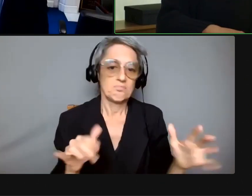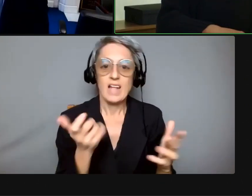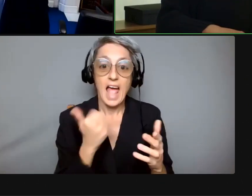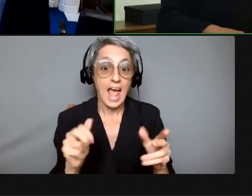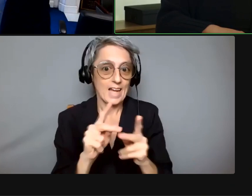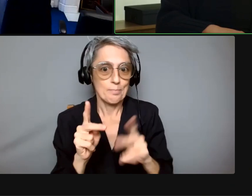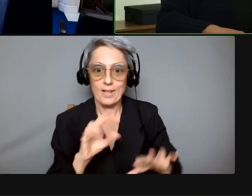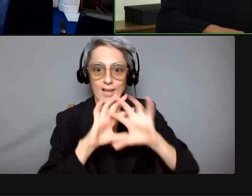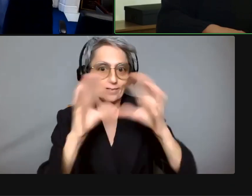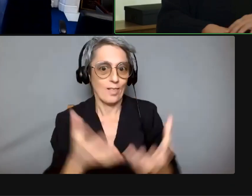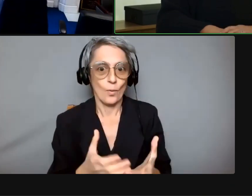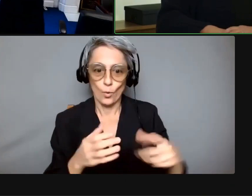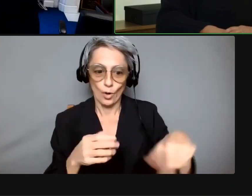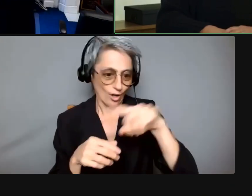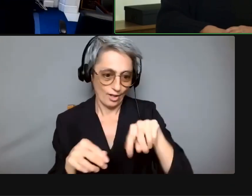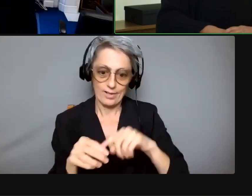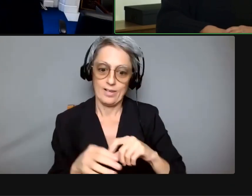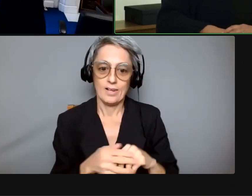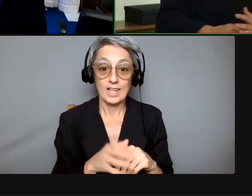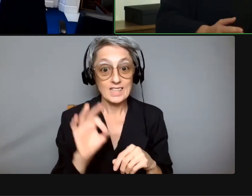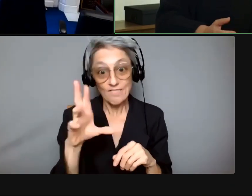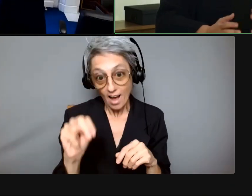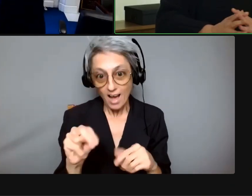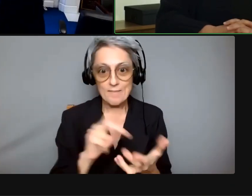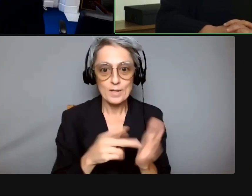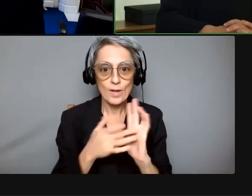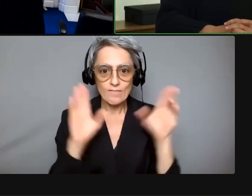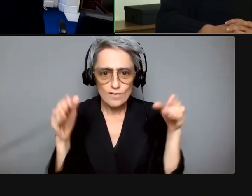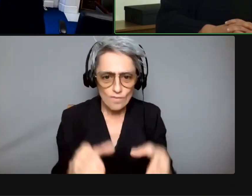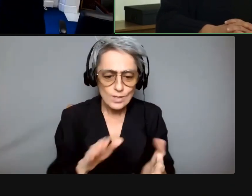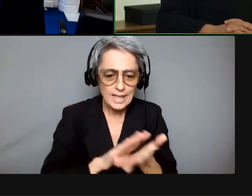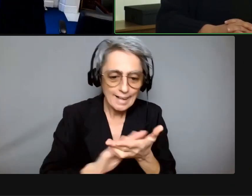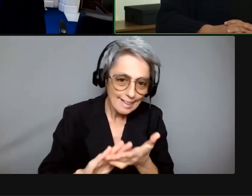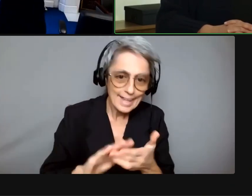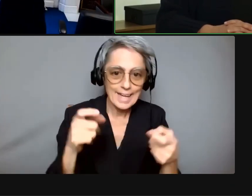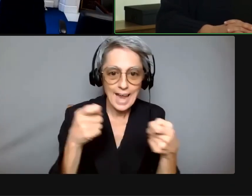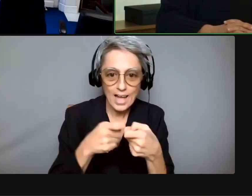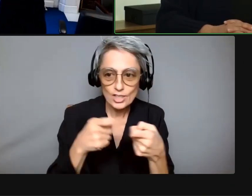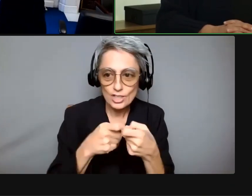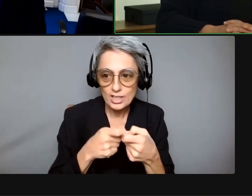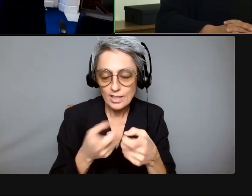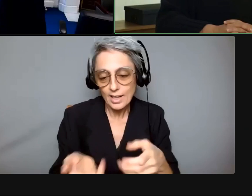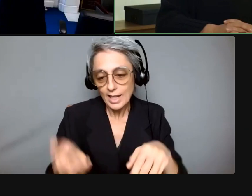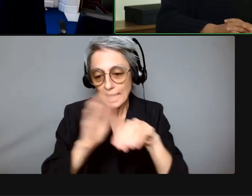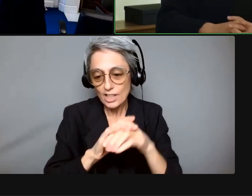because it means you have to work on clean energy and work to increase clean energy markets around the world.